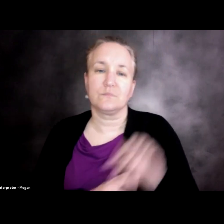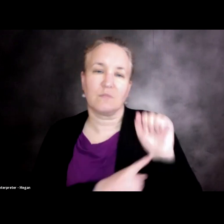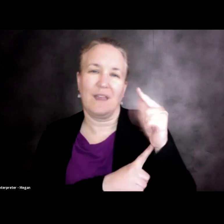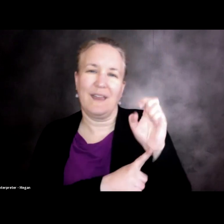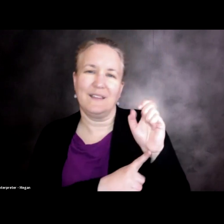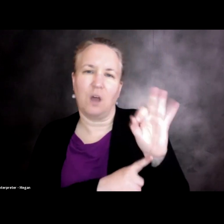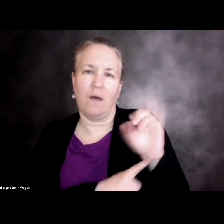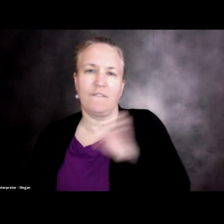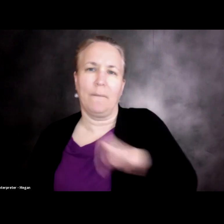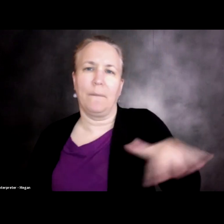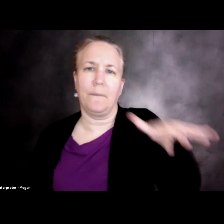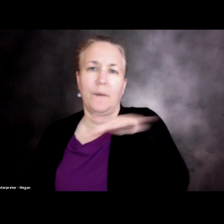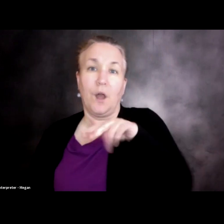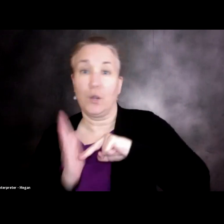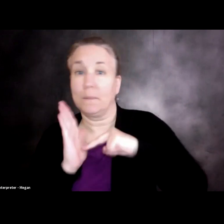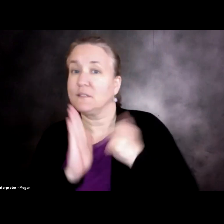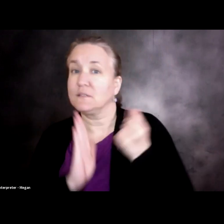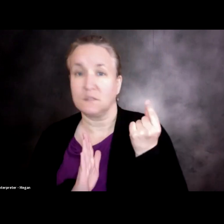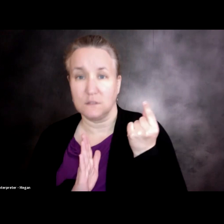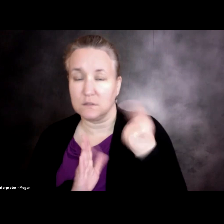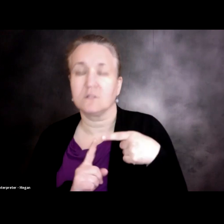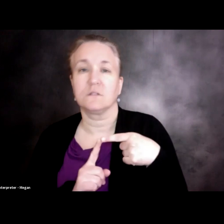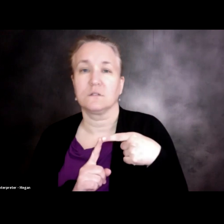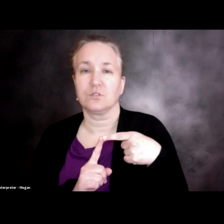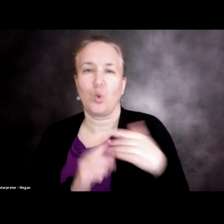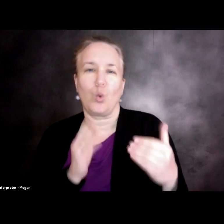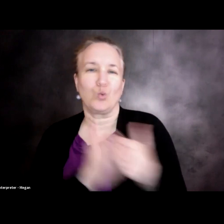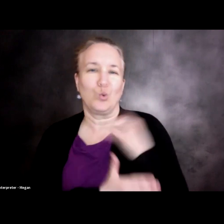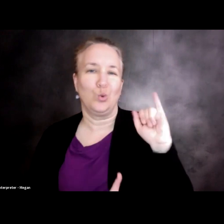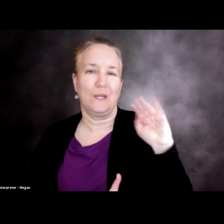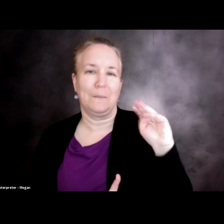here refers to the new imperialism that